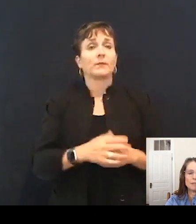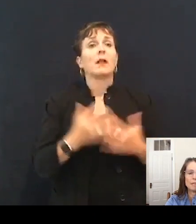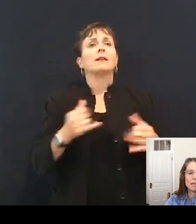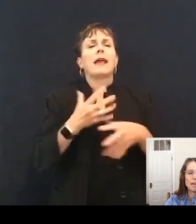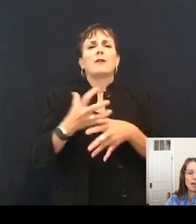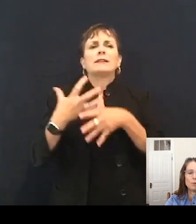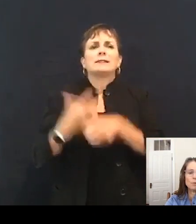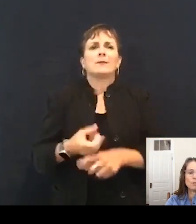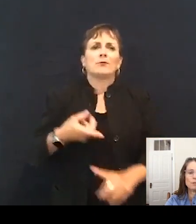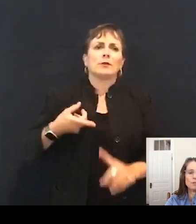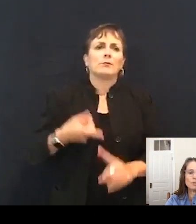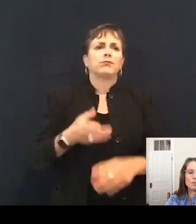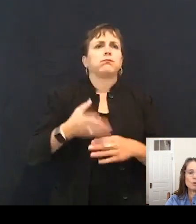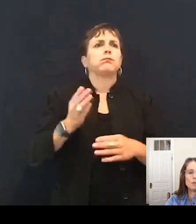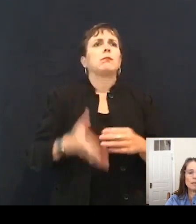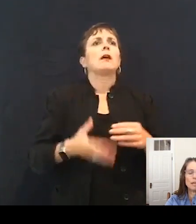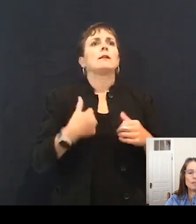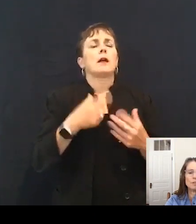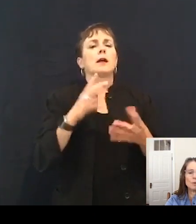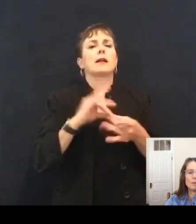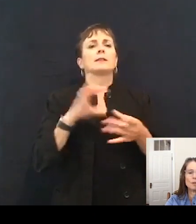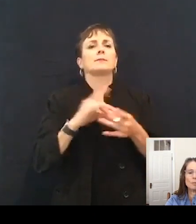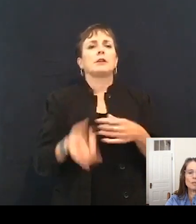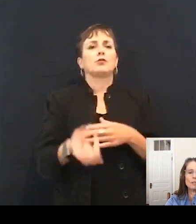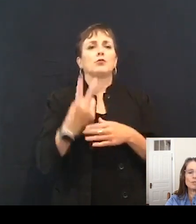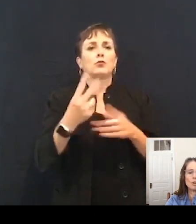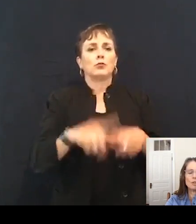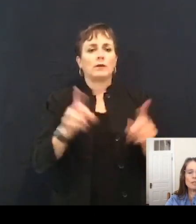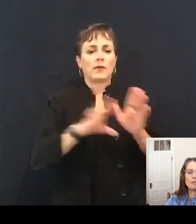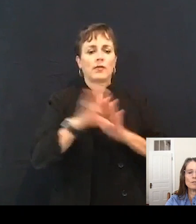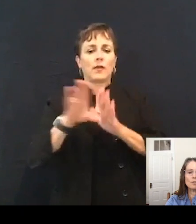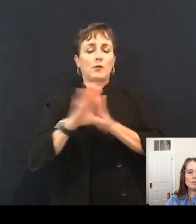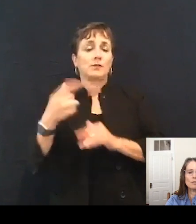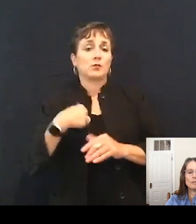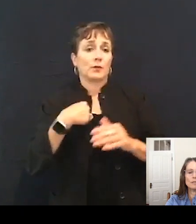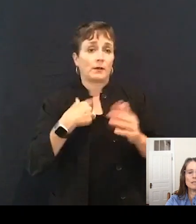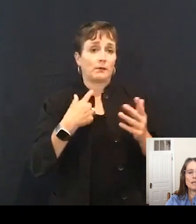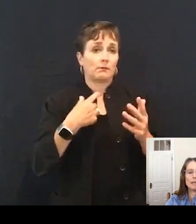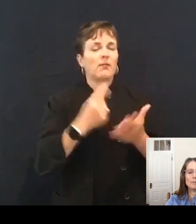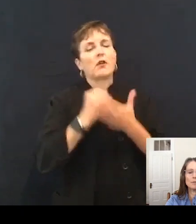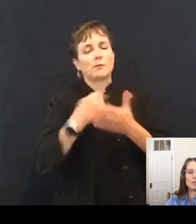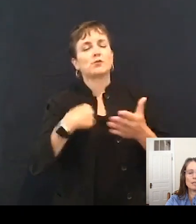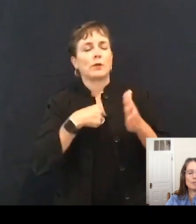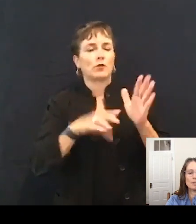Our results show that ASO therapy targeting the 216A mutation,